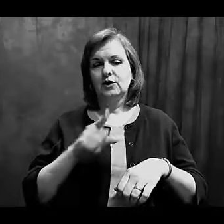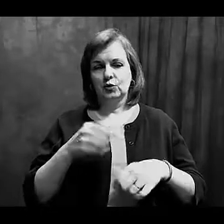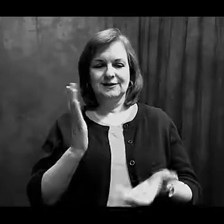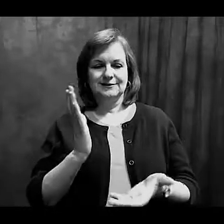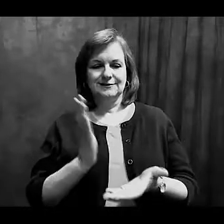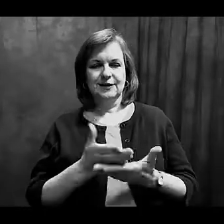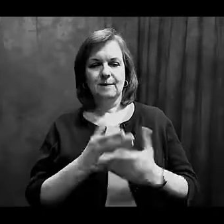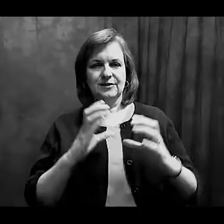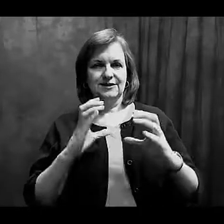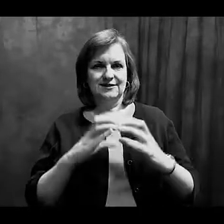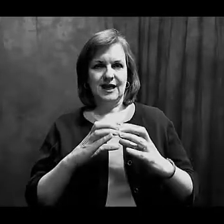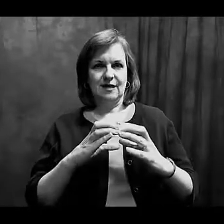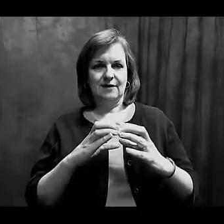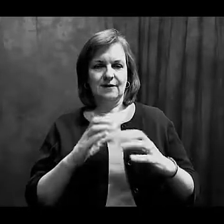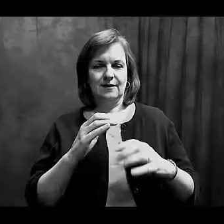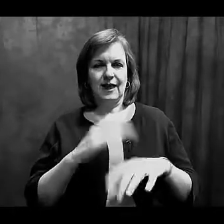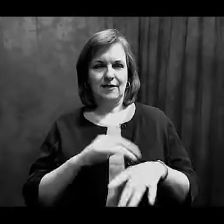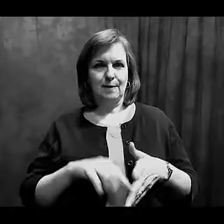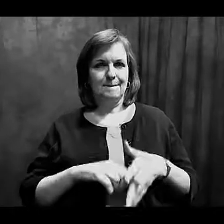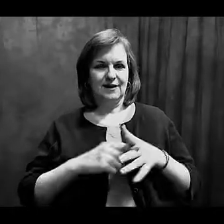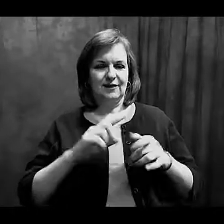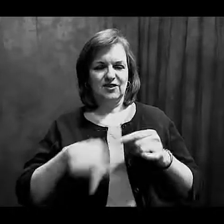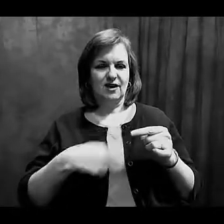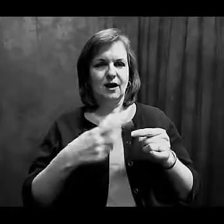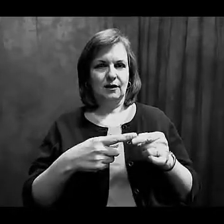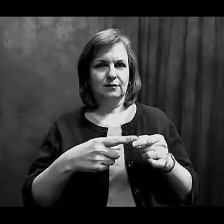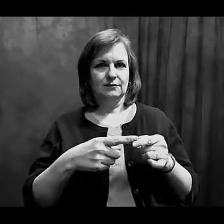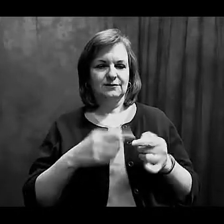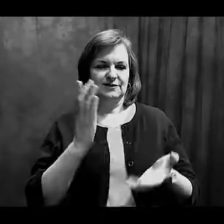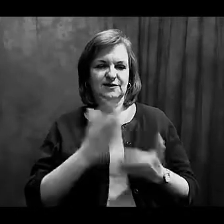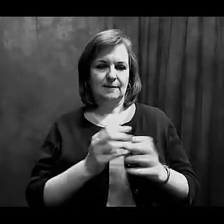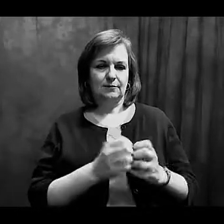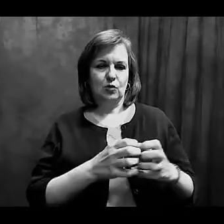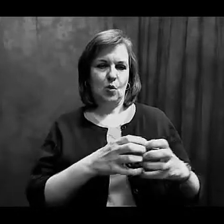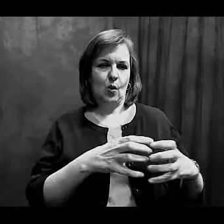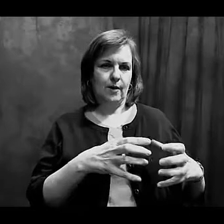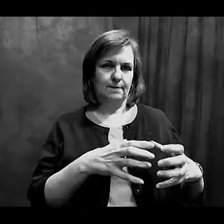so you can stop the cell cycle in the first growth pattern